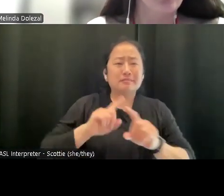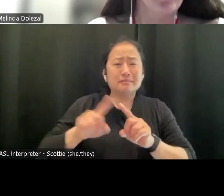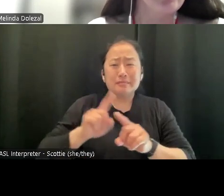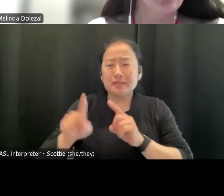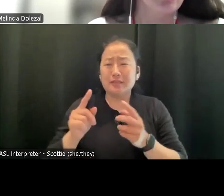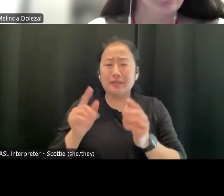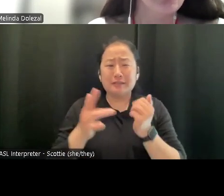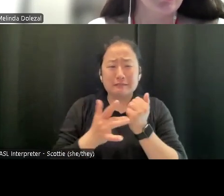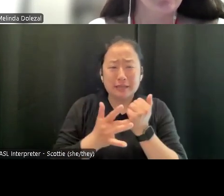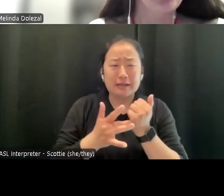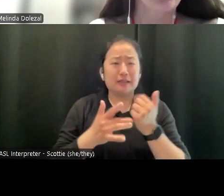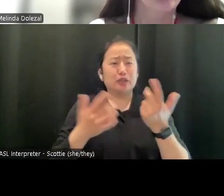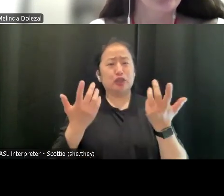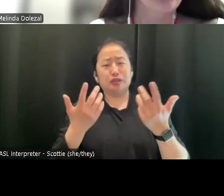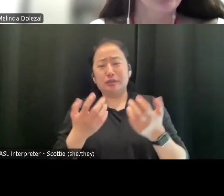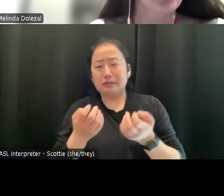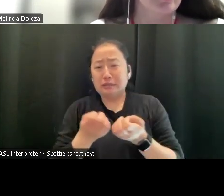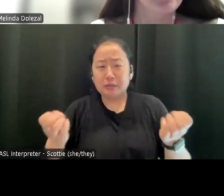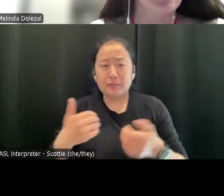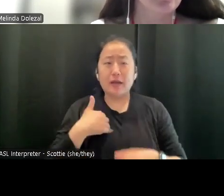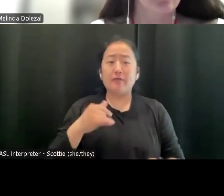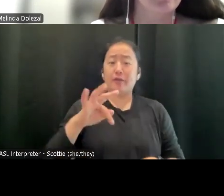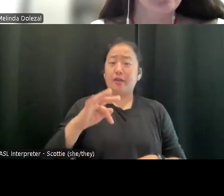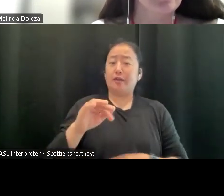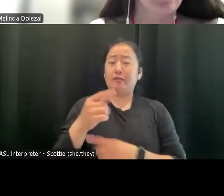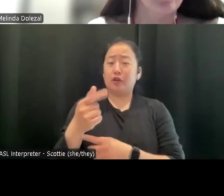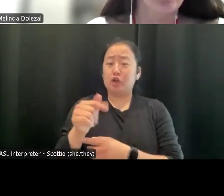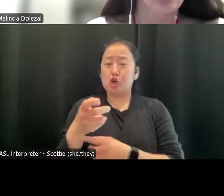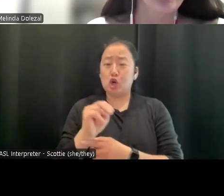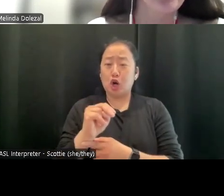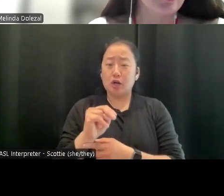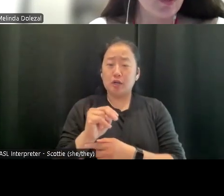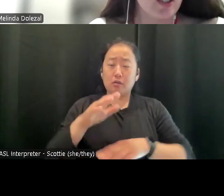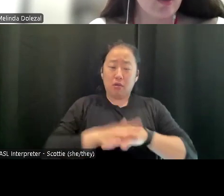Raised garden beds make it easier for people to access their gardens and assistive garden